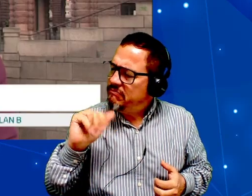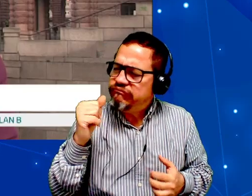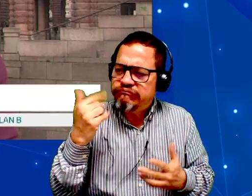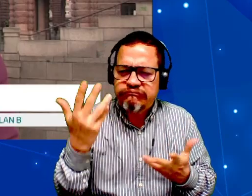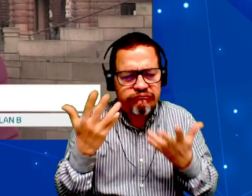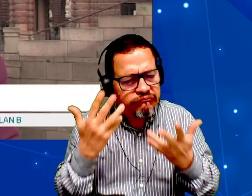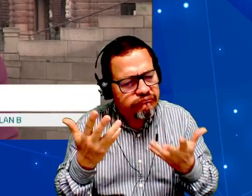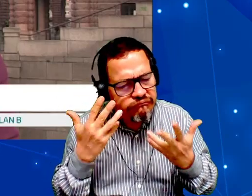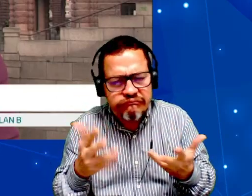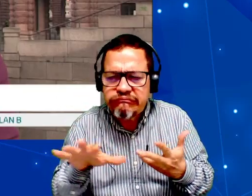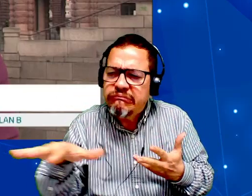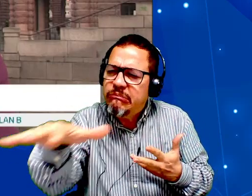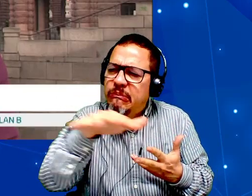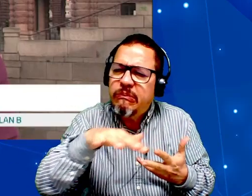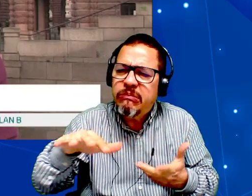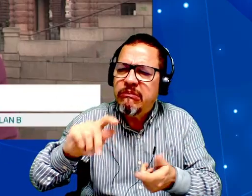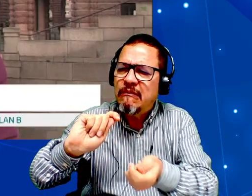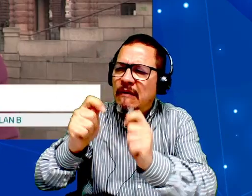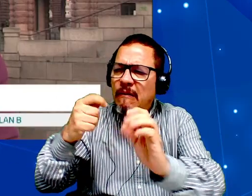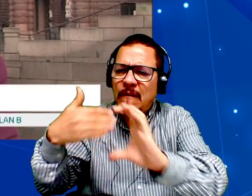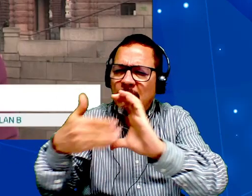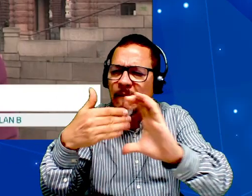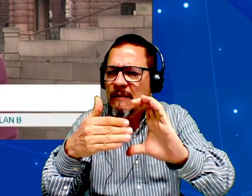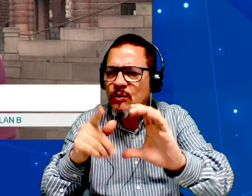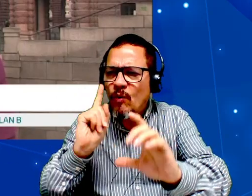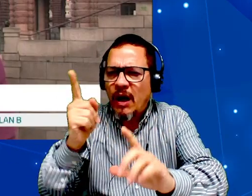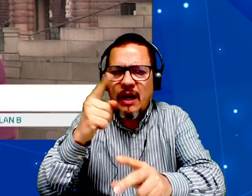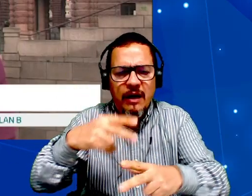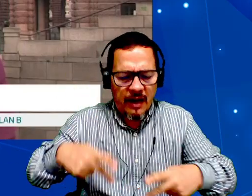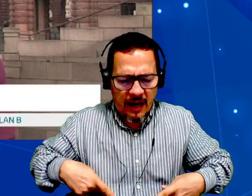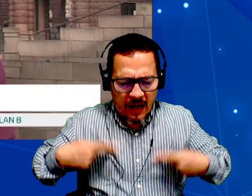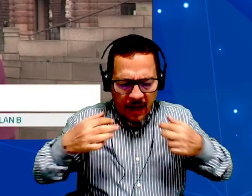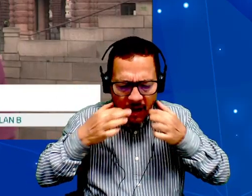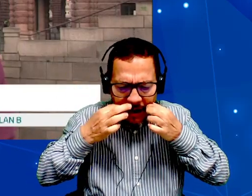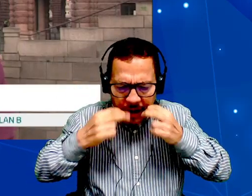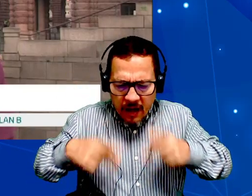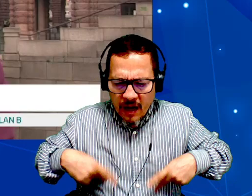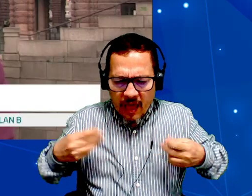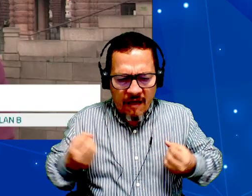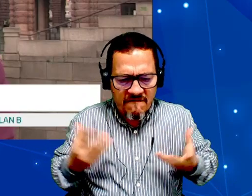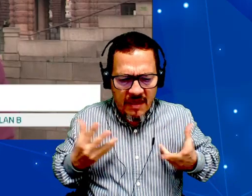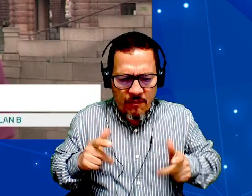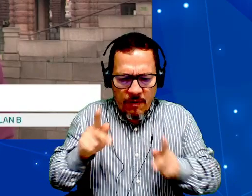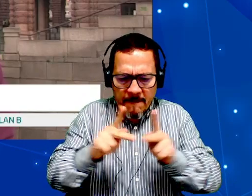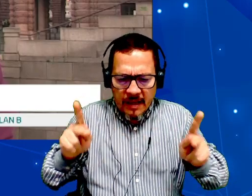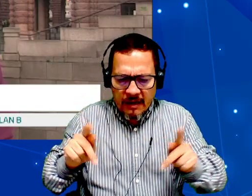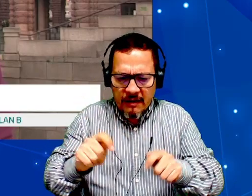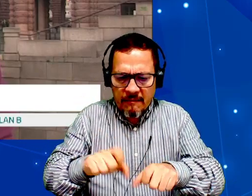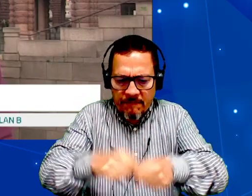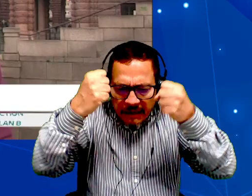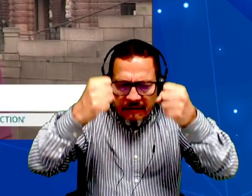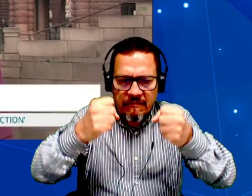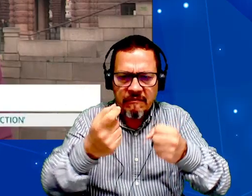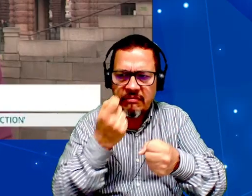such an existential threat that would threaten our very existence and our civilization, and yet that